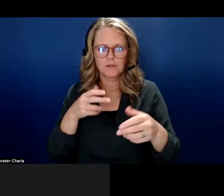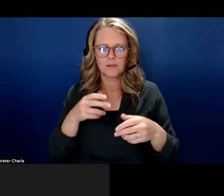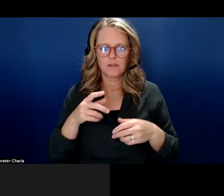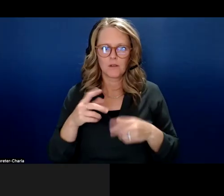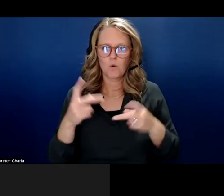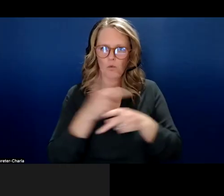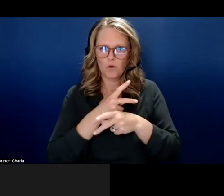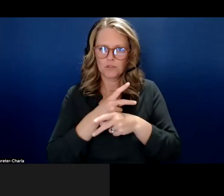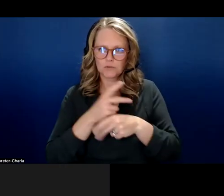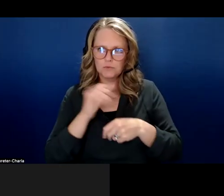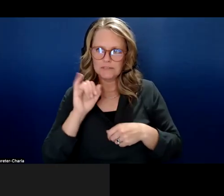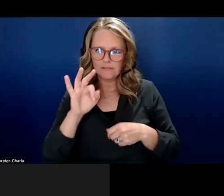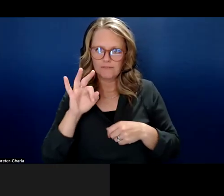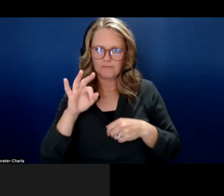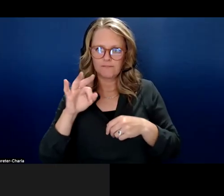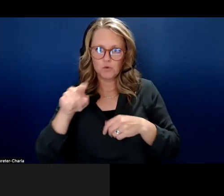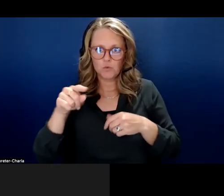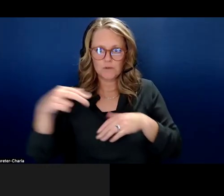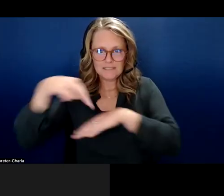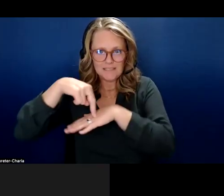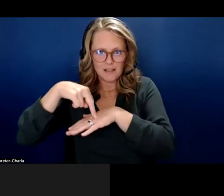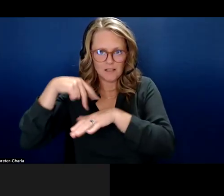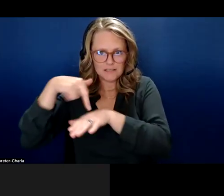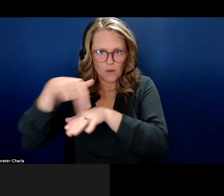Did I say that right? Yeah, generally speaking